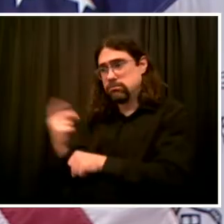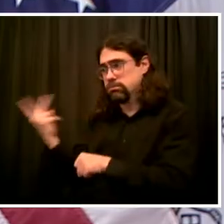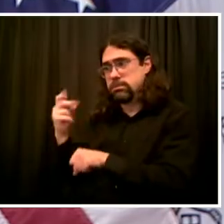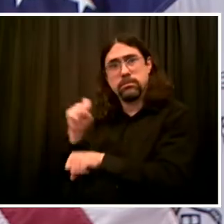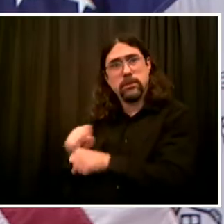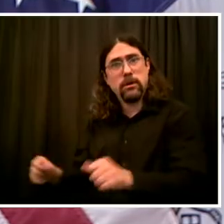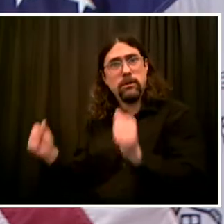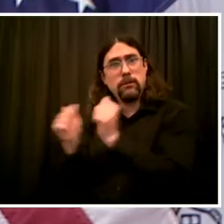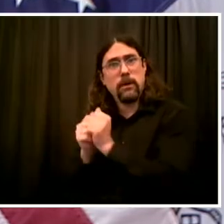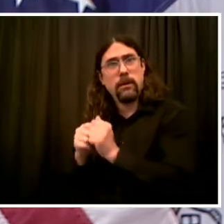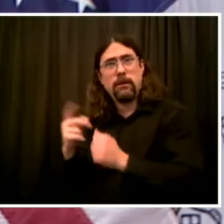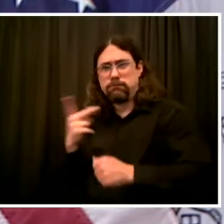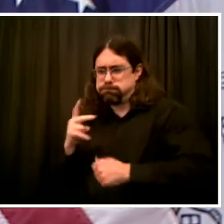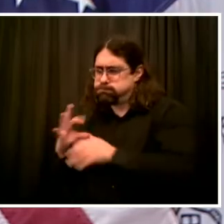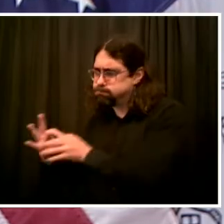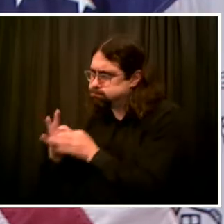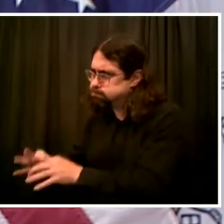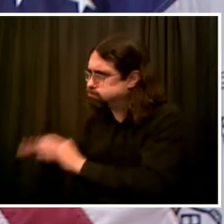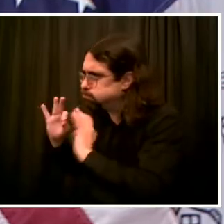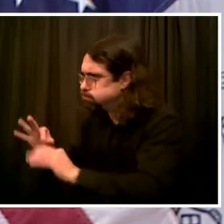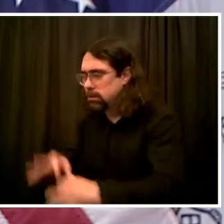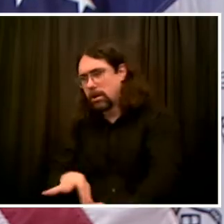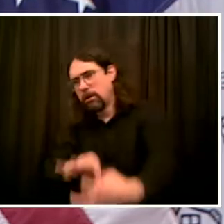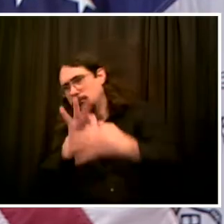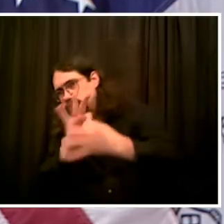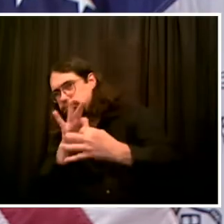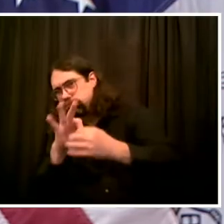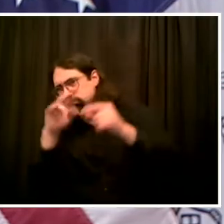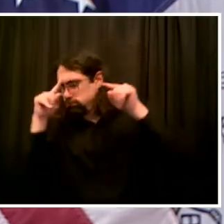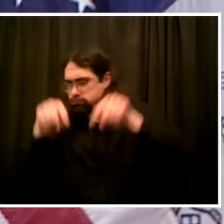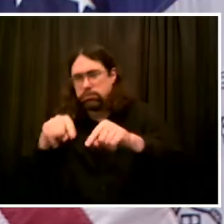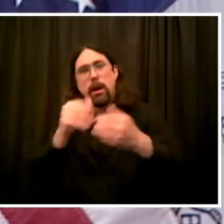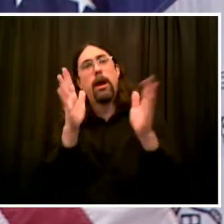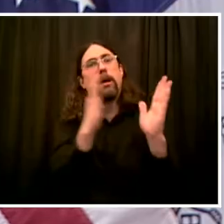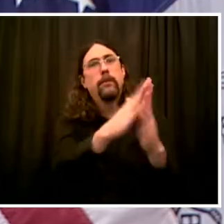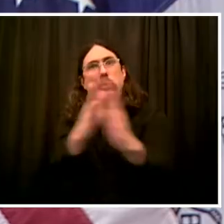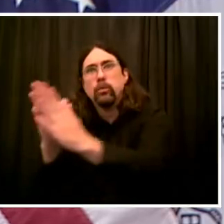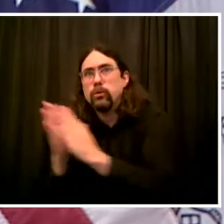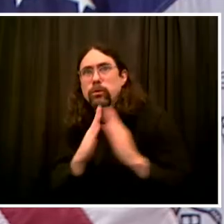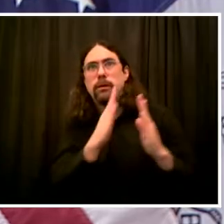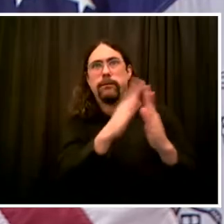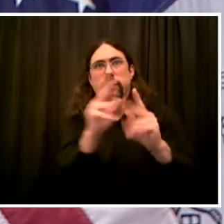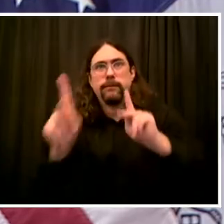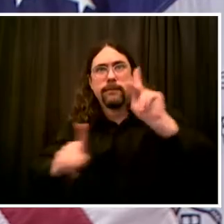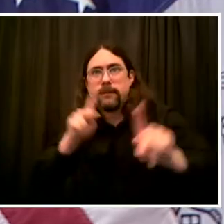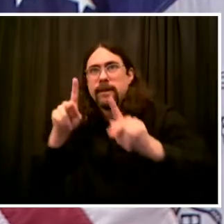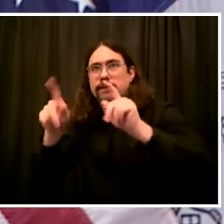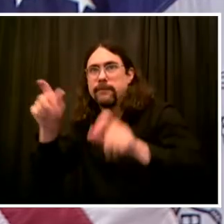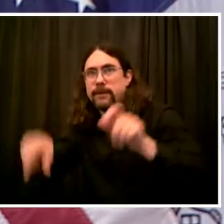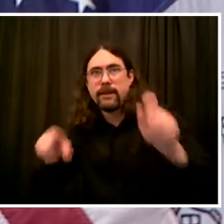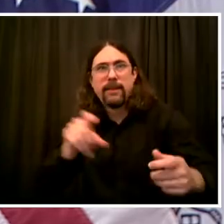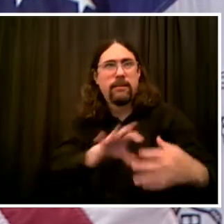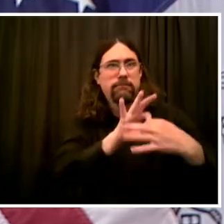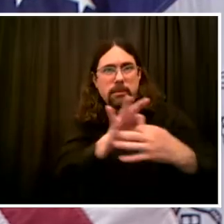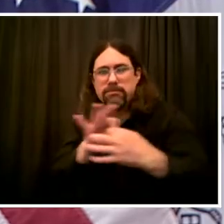CHANGING OUR DEPARTMENT, MAKING IT HAVE A CLOSER RELTANIOSHIP WITH COMMUNITIES AND TATH PPHAENED. PEOPLE SAID WE CAN'T GET AWAY